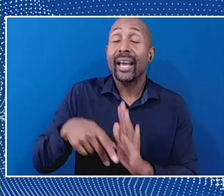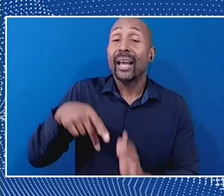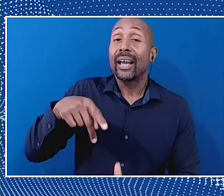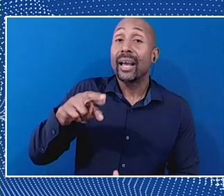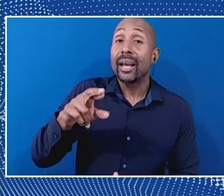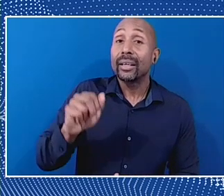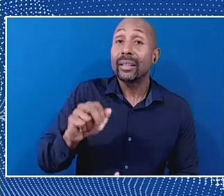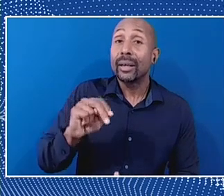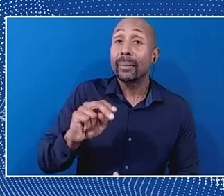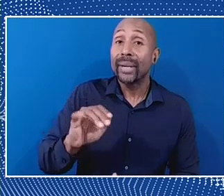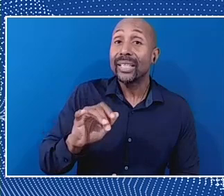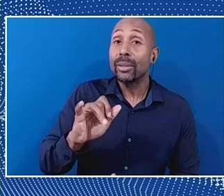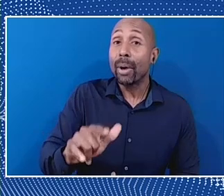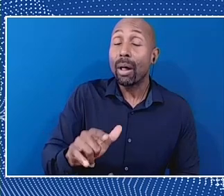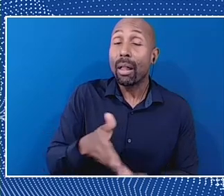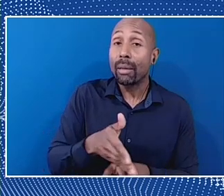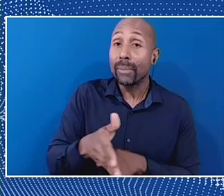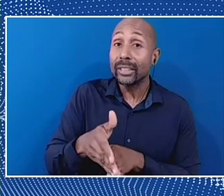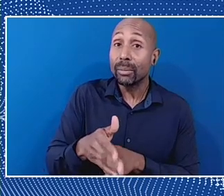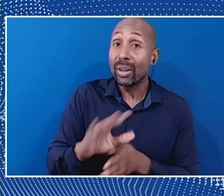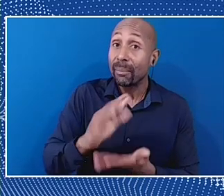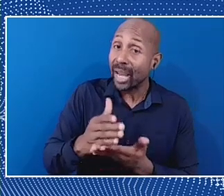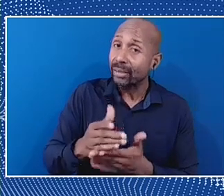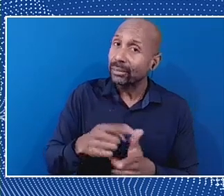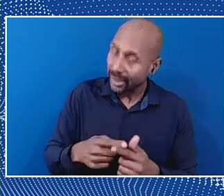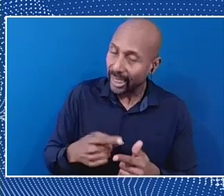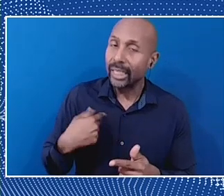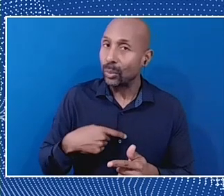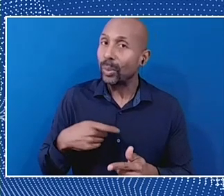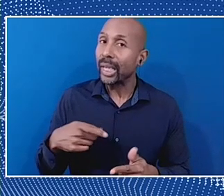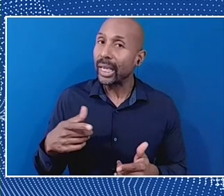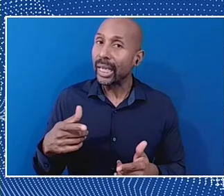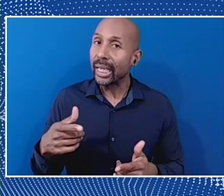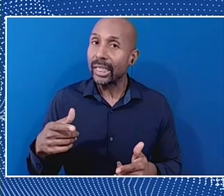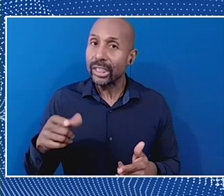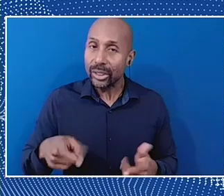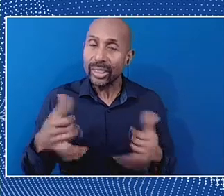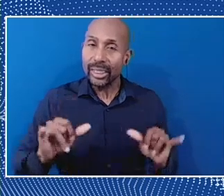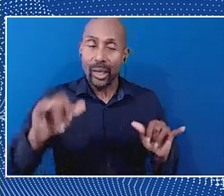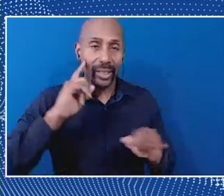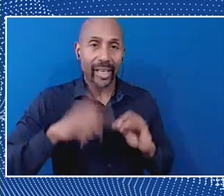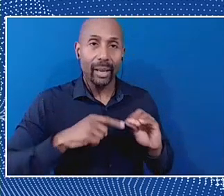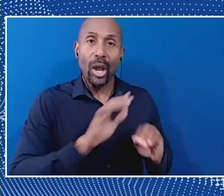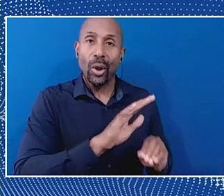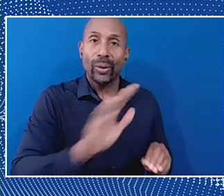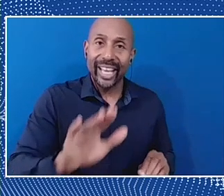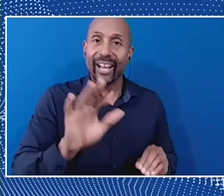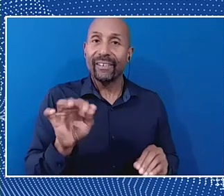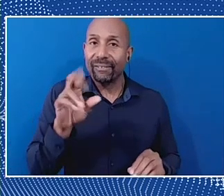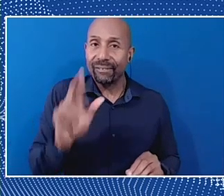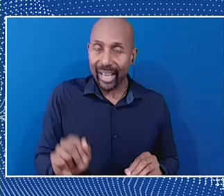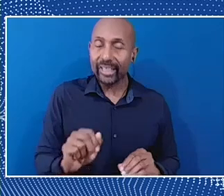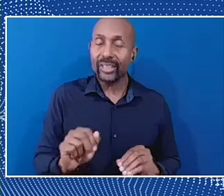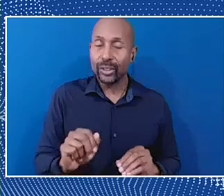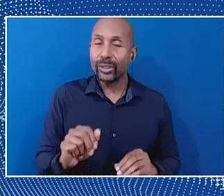hardship and as ways to do automatic relief. So I just hope that we're going to look back at plans like SAVE and other